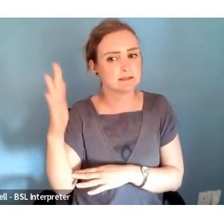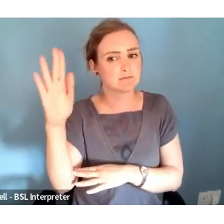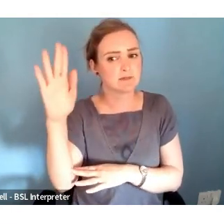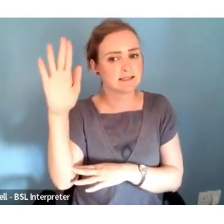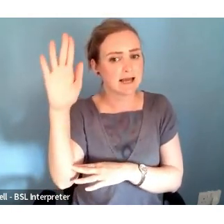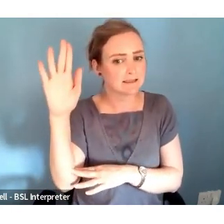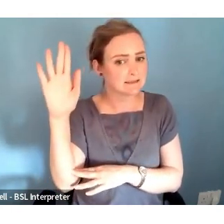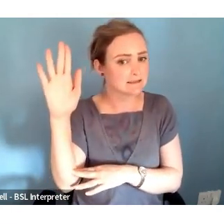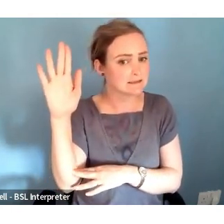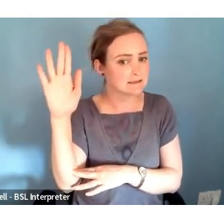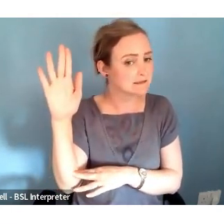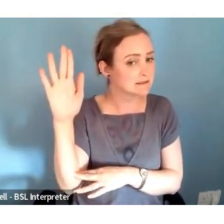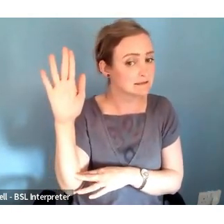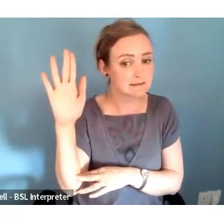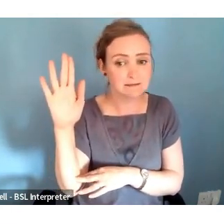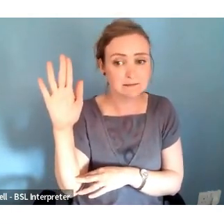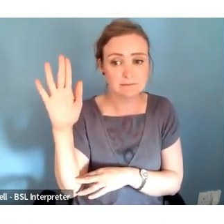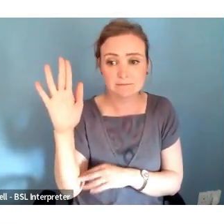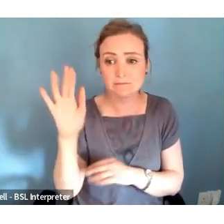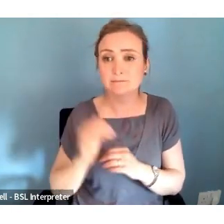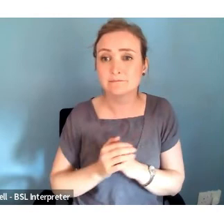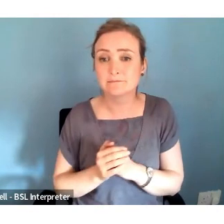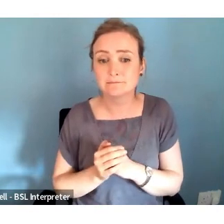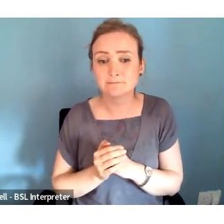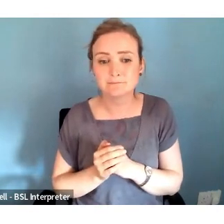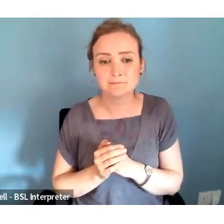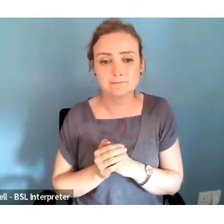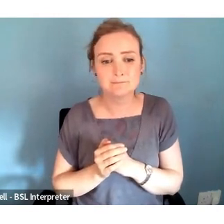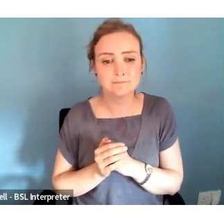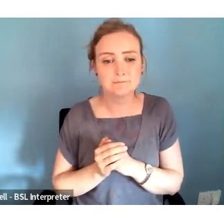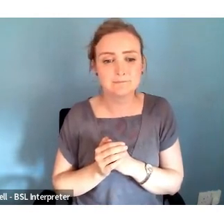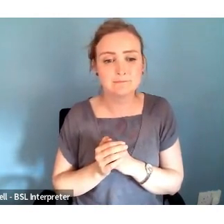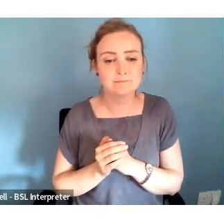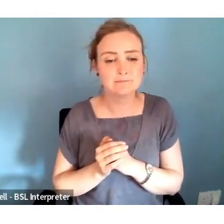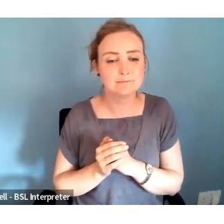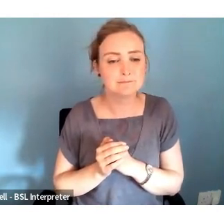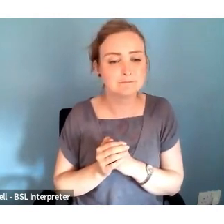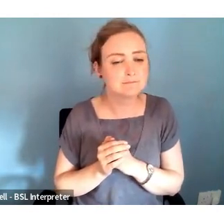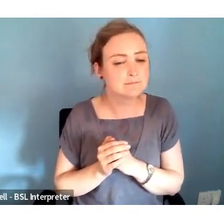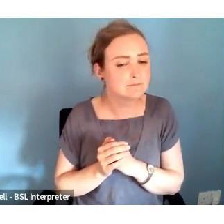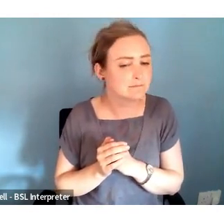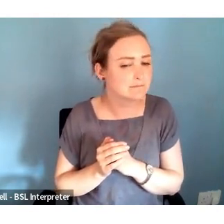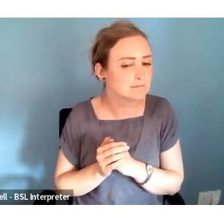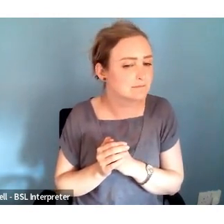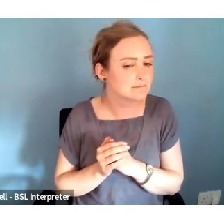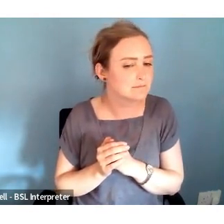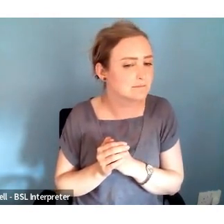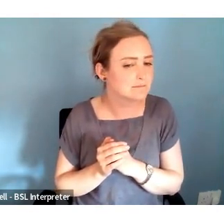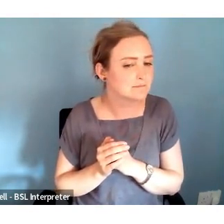a question? I am not sure fur on